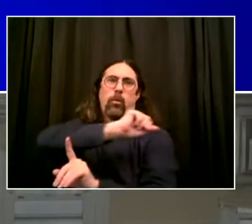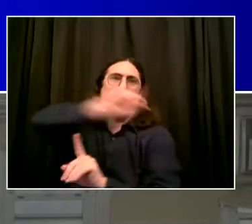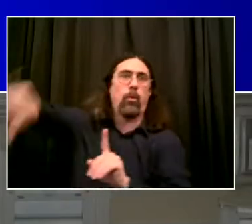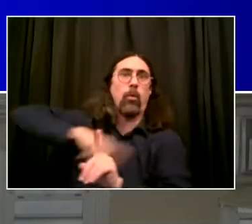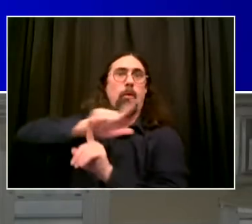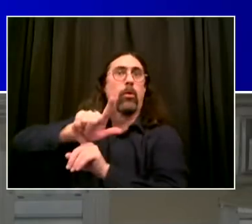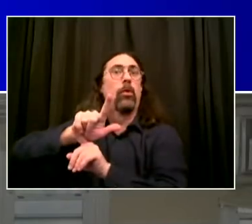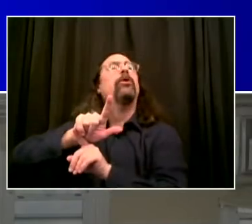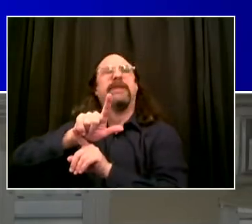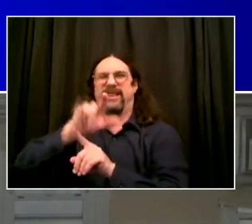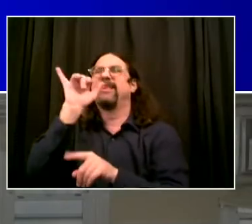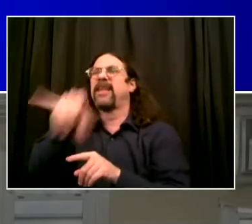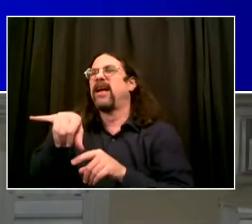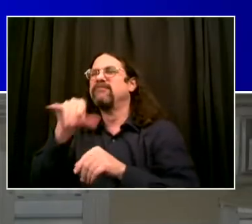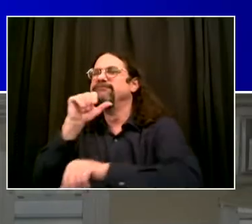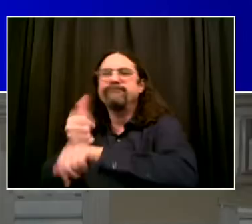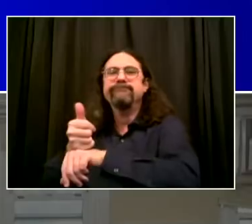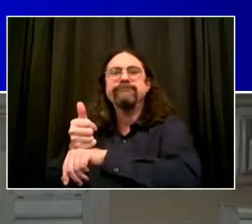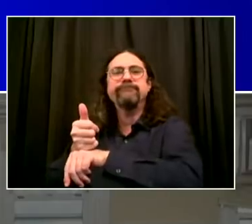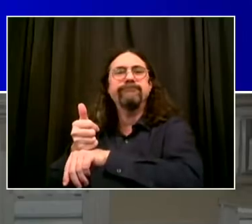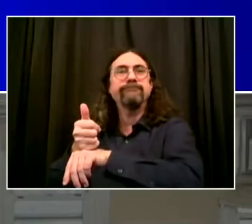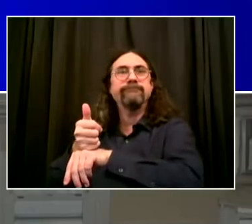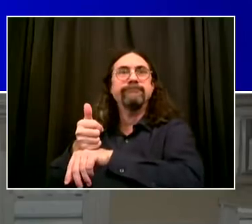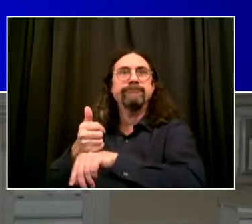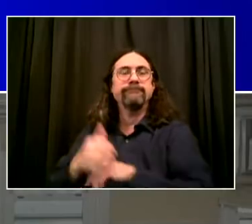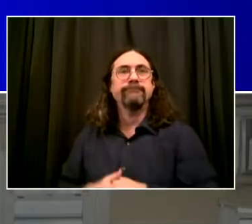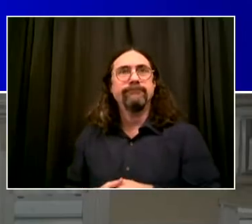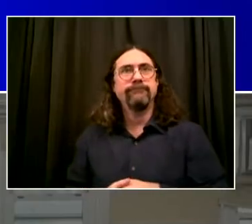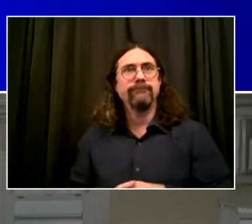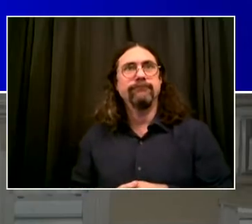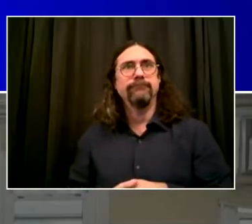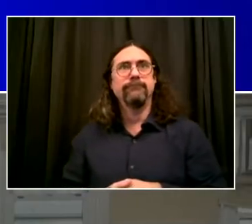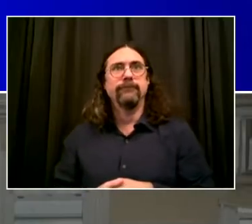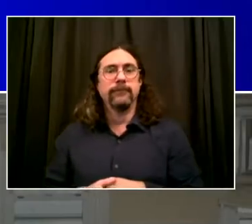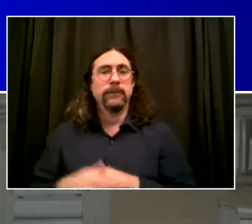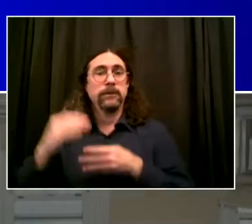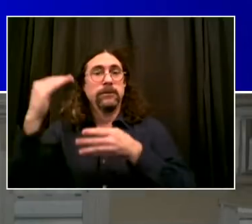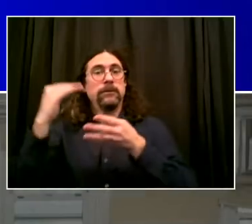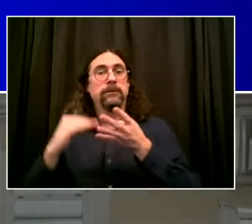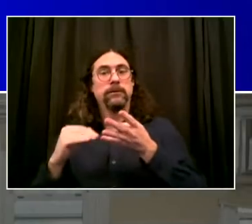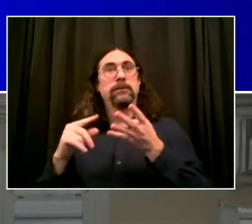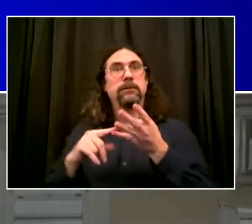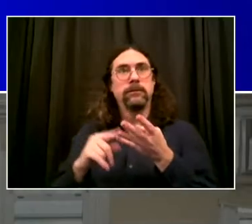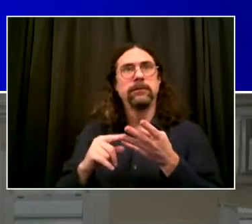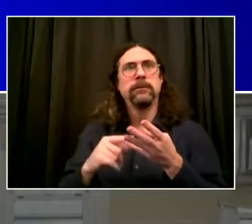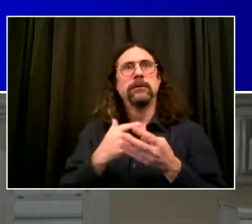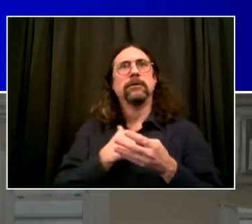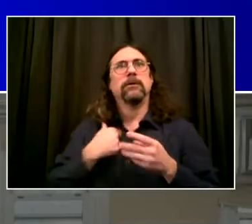DURING THIS PANDEMIC. WE ARE GOING TO CAPTURE THAT WORK THAT HAS BEEN DEVELOPED HERE IN NEW YORK